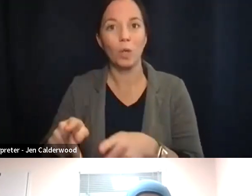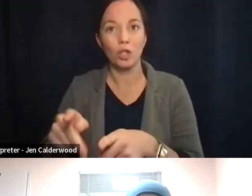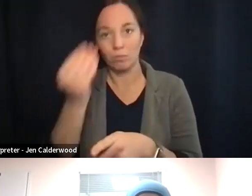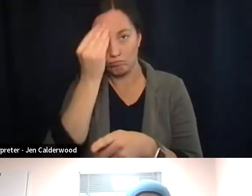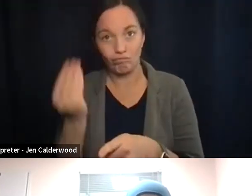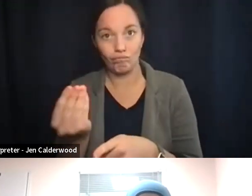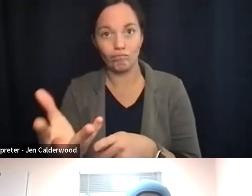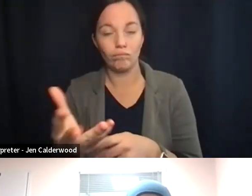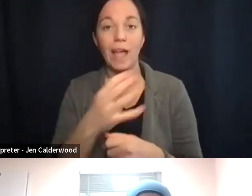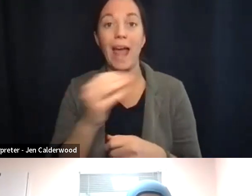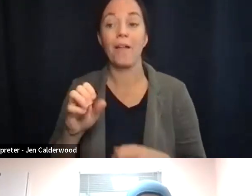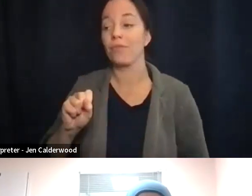And then those stakeholder groups can say oh, well we know that the person to contact for the Texas SILC this is person.